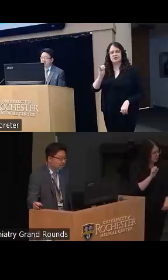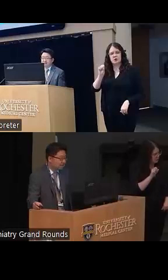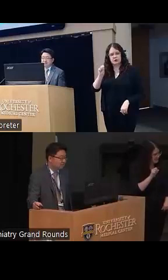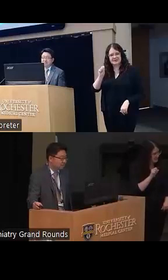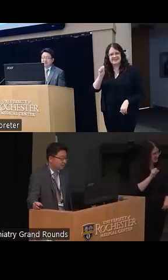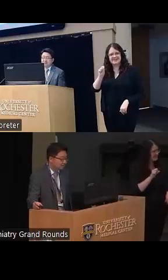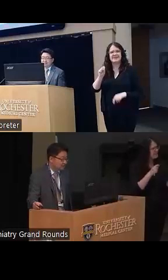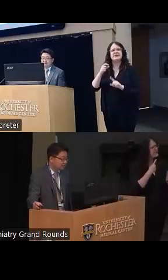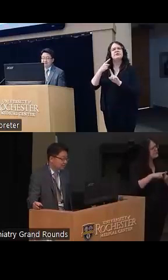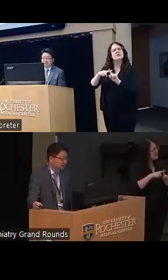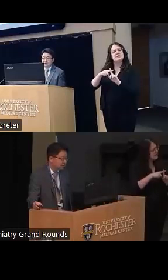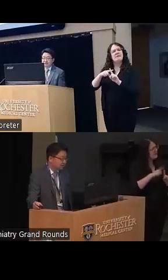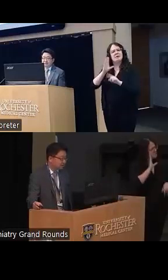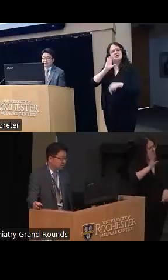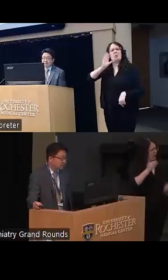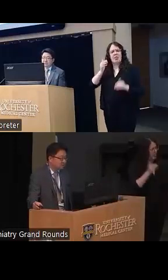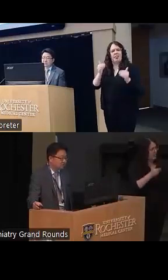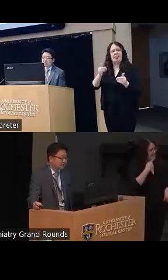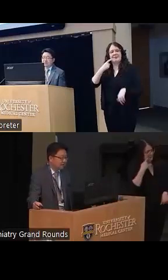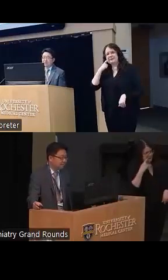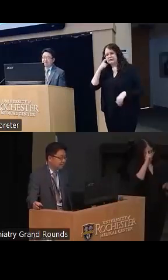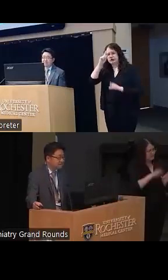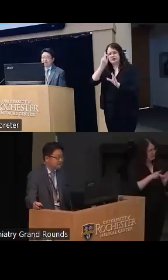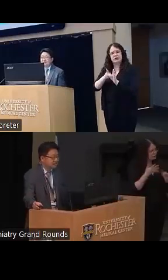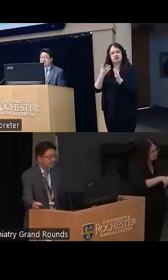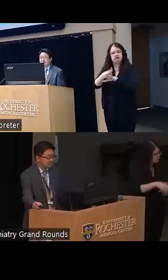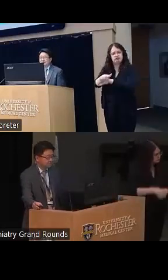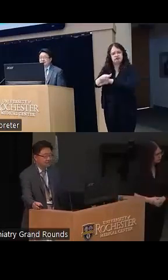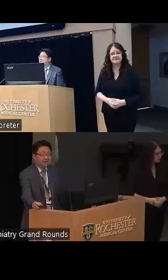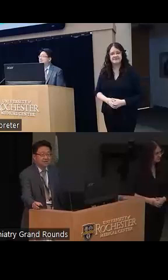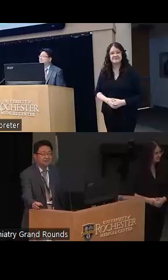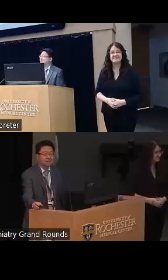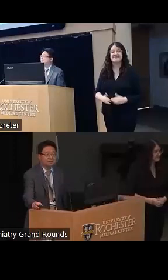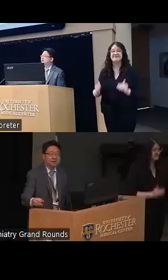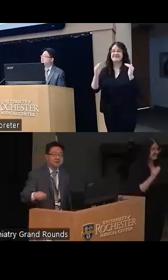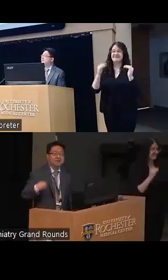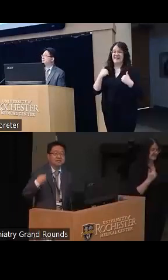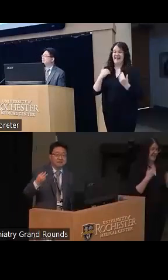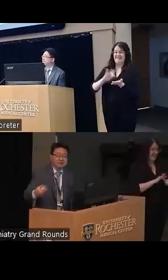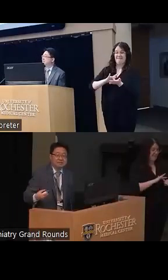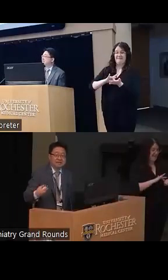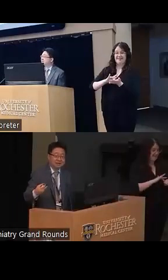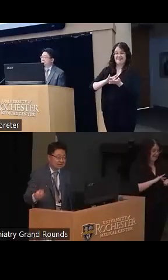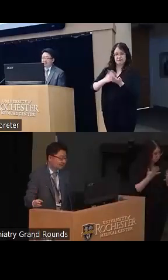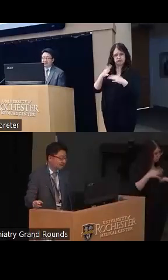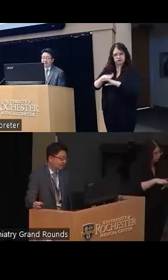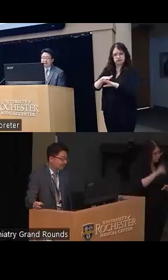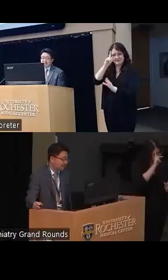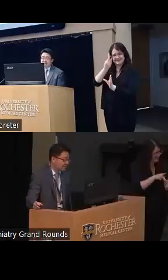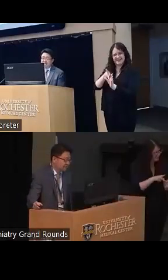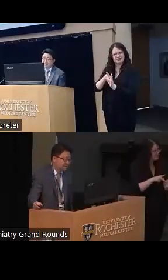into a research we also have a medicines very example that's constantly re-examining its data